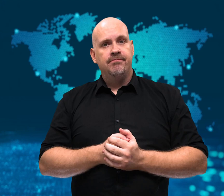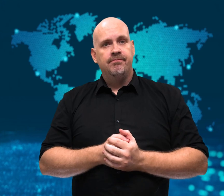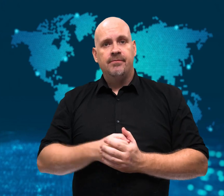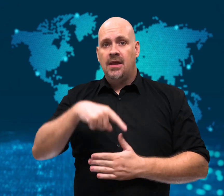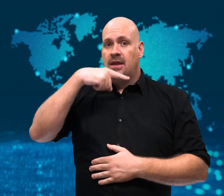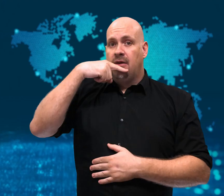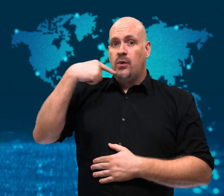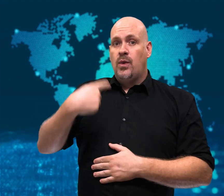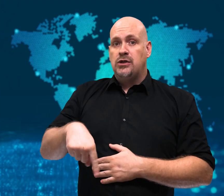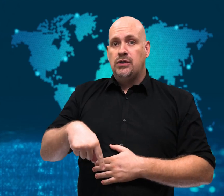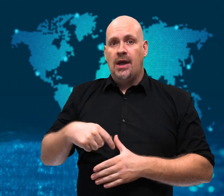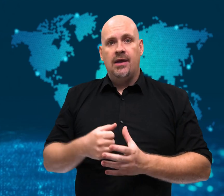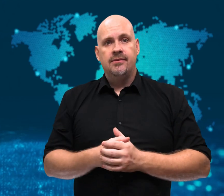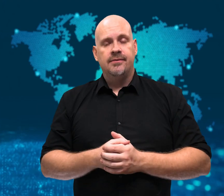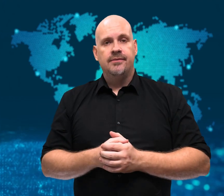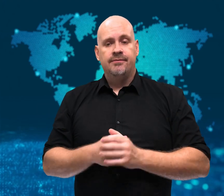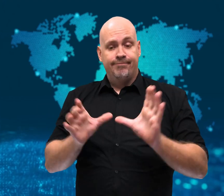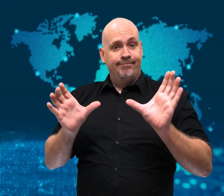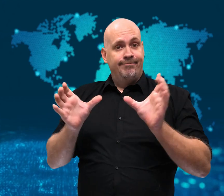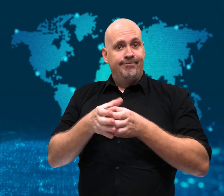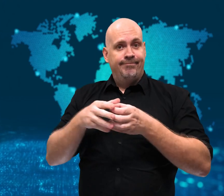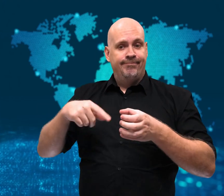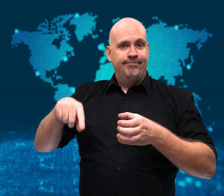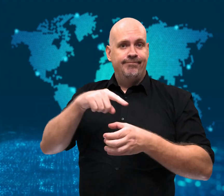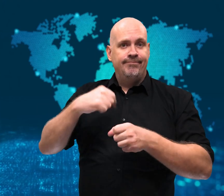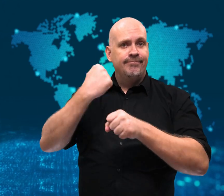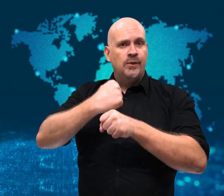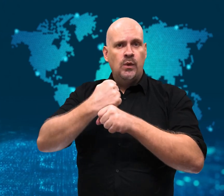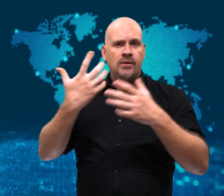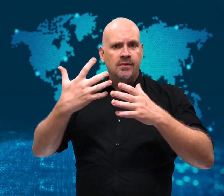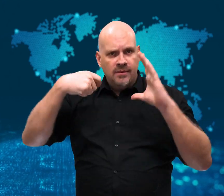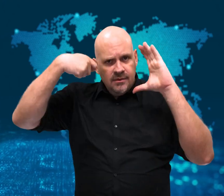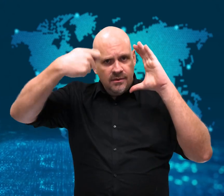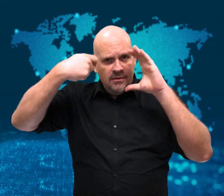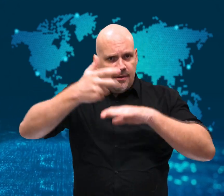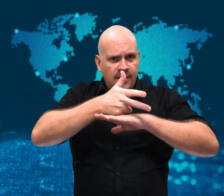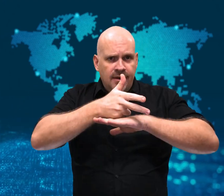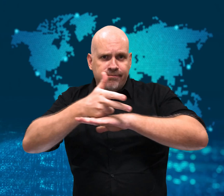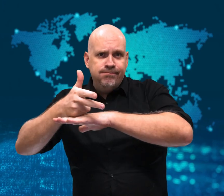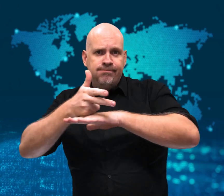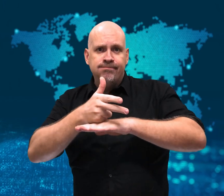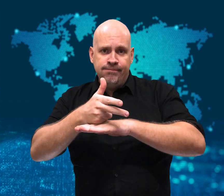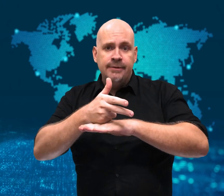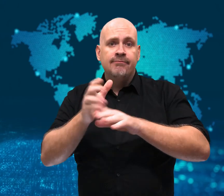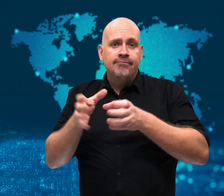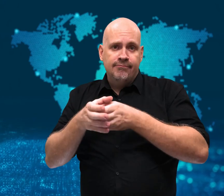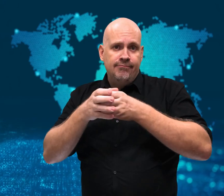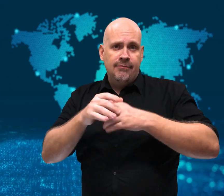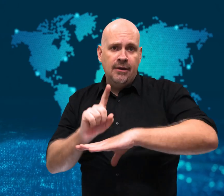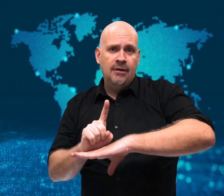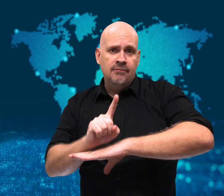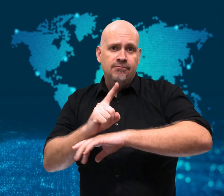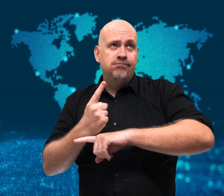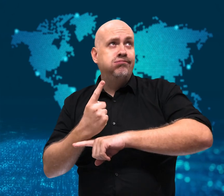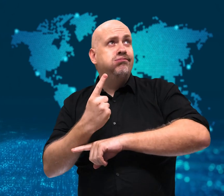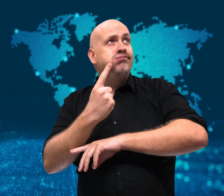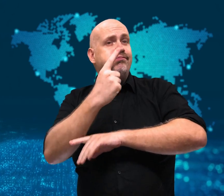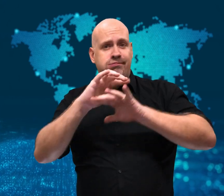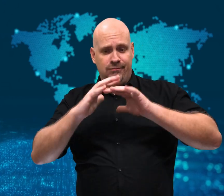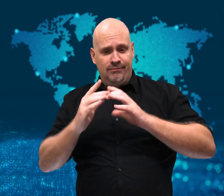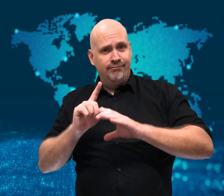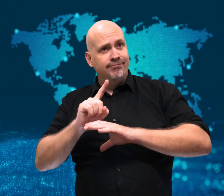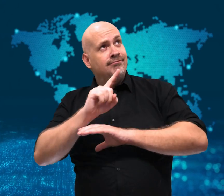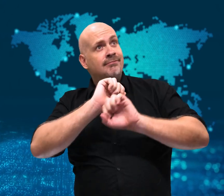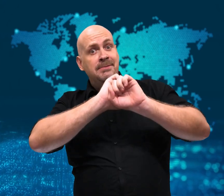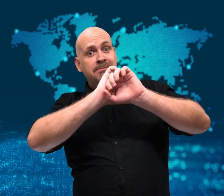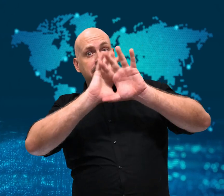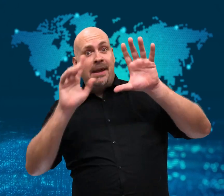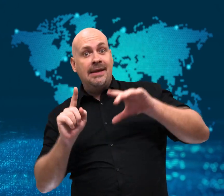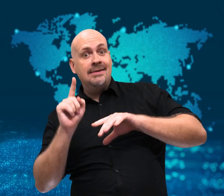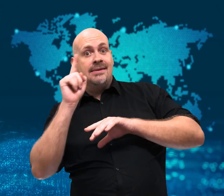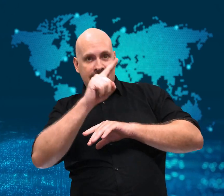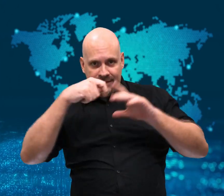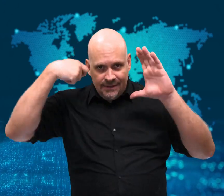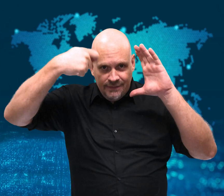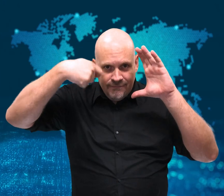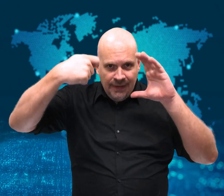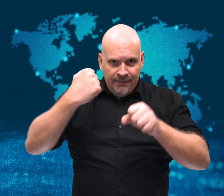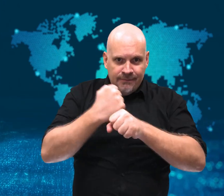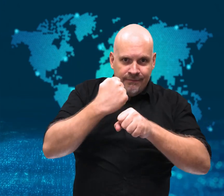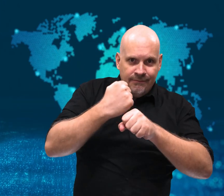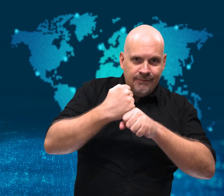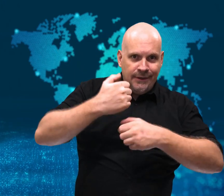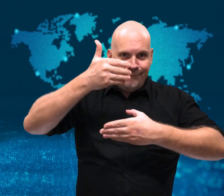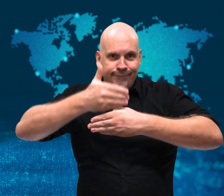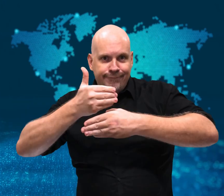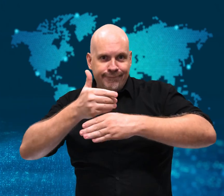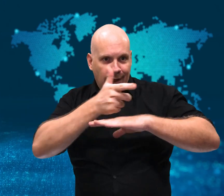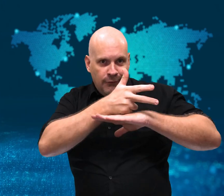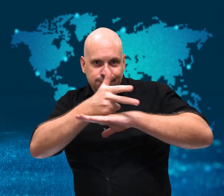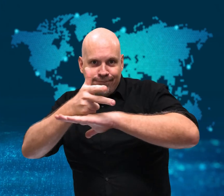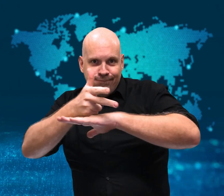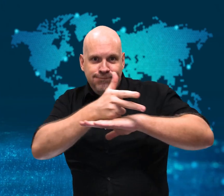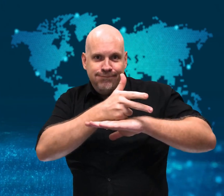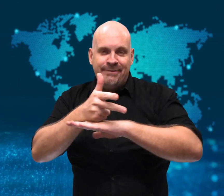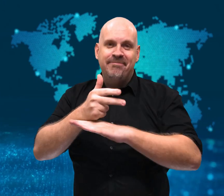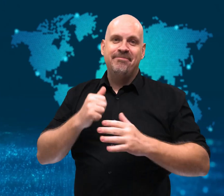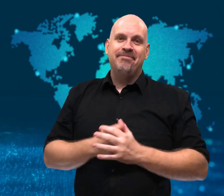Film crew to make movie in space.